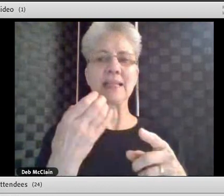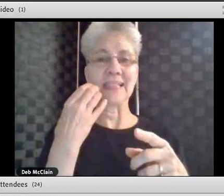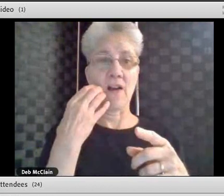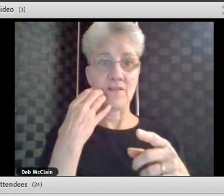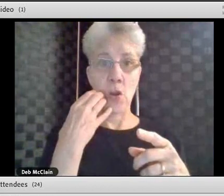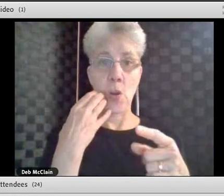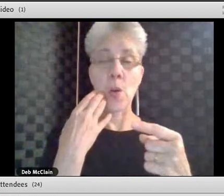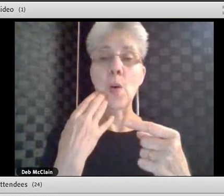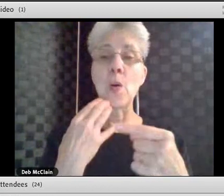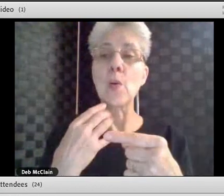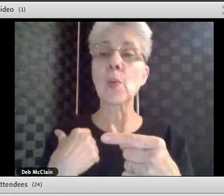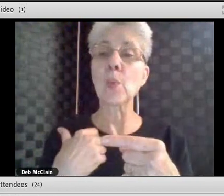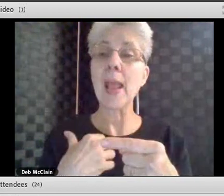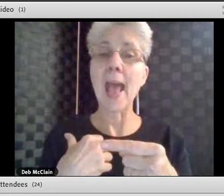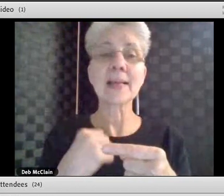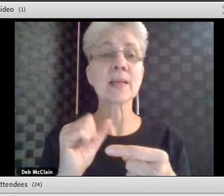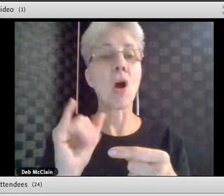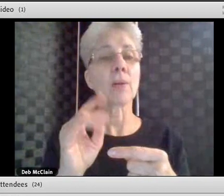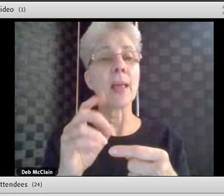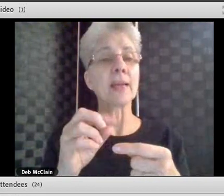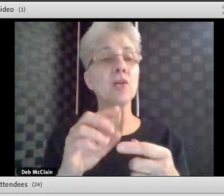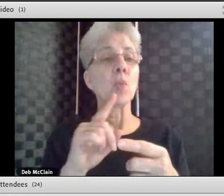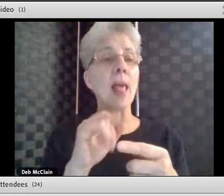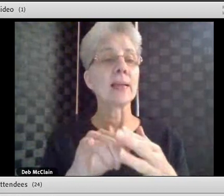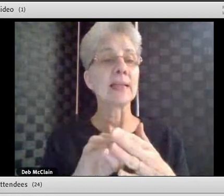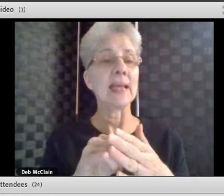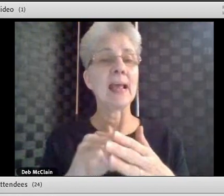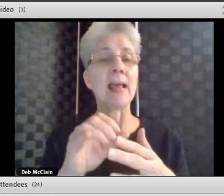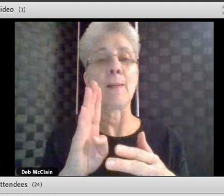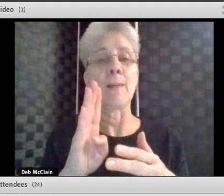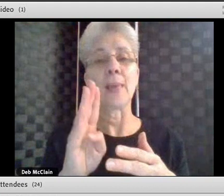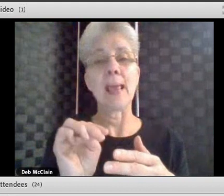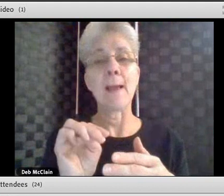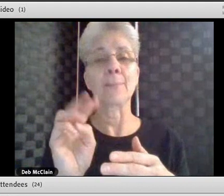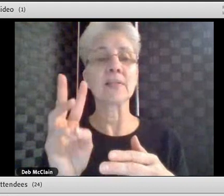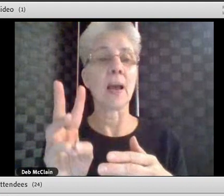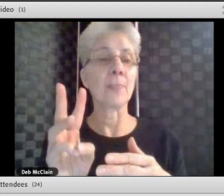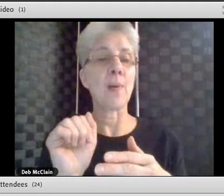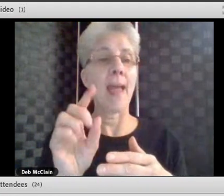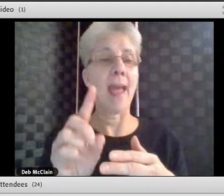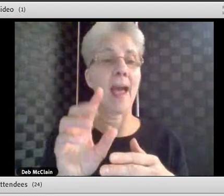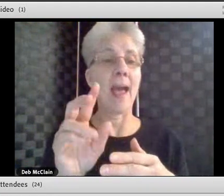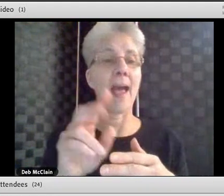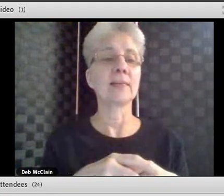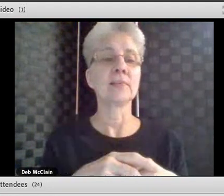We had some augmented reality in the BMW ad, Adobe Flash.